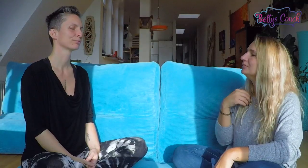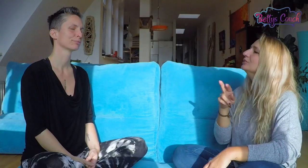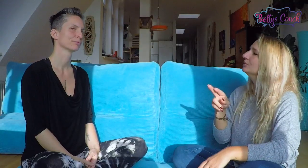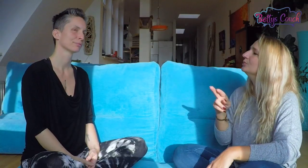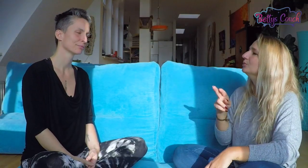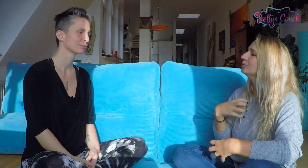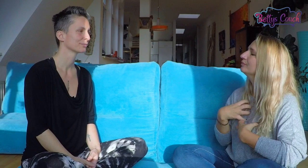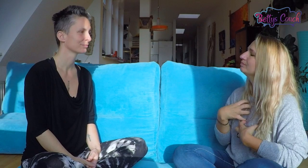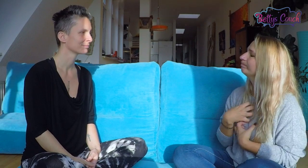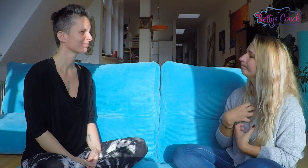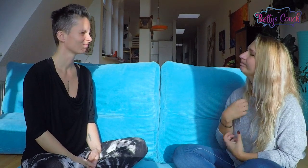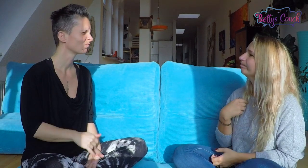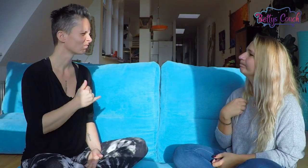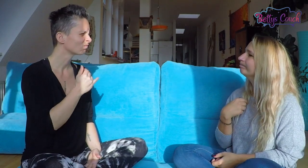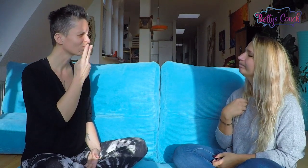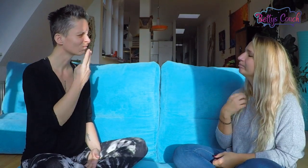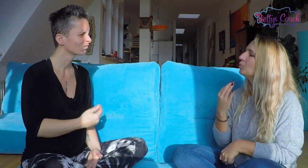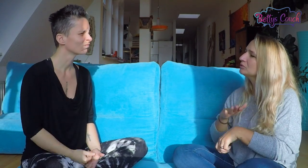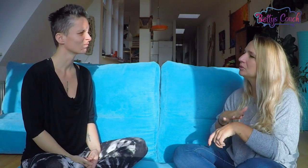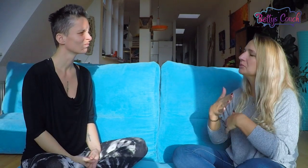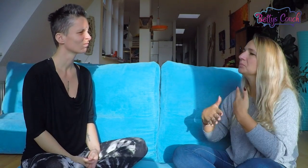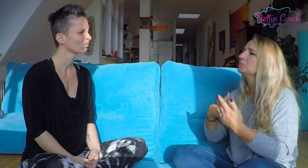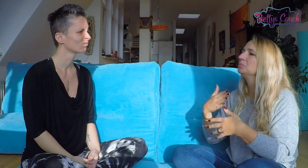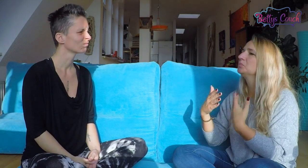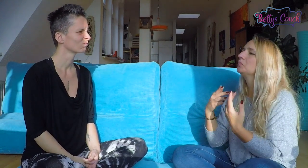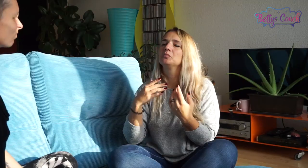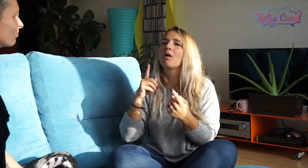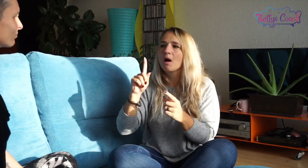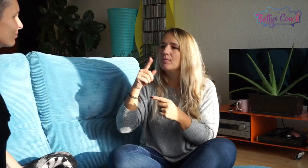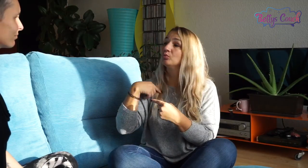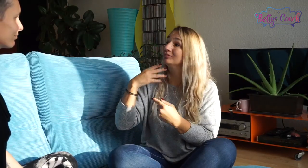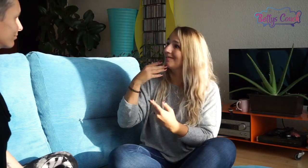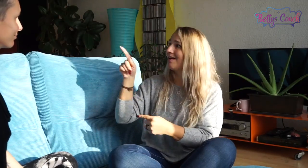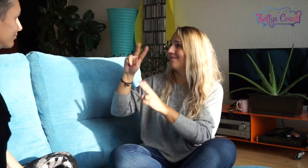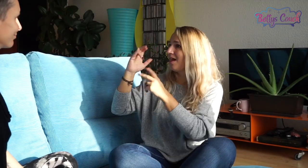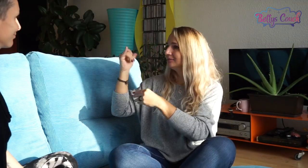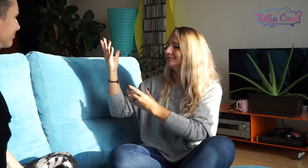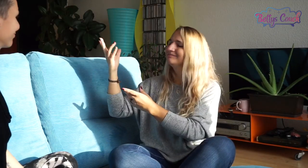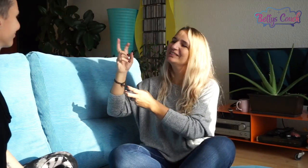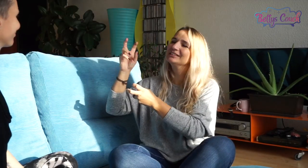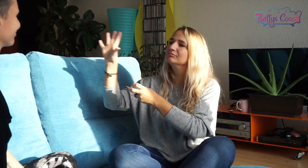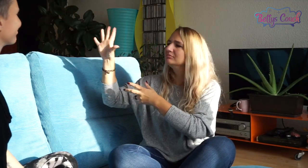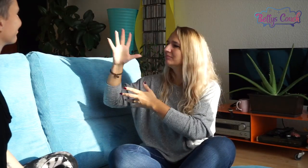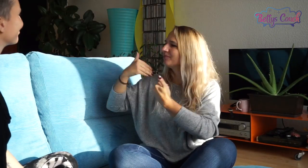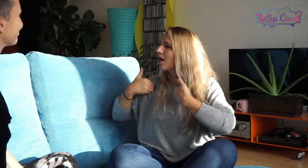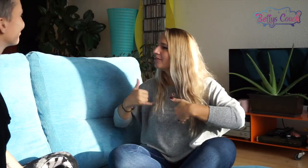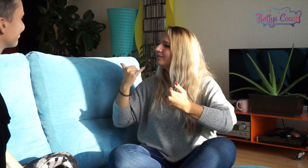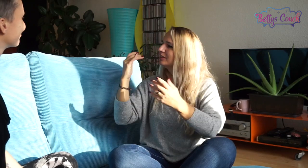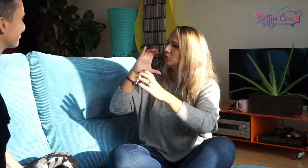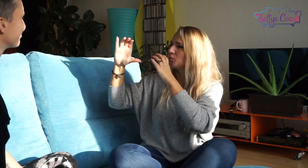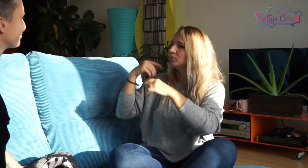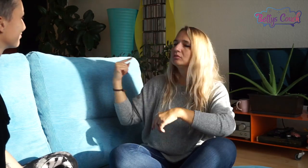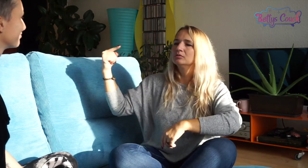That frustrates me, frankly. Betty: Yes, I understand that. I am grateful for my communicative experiences on my trip around the world.